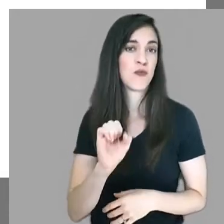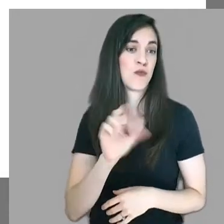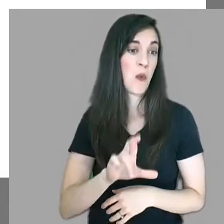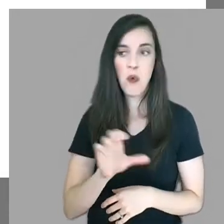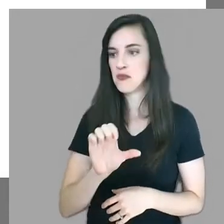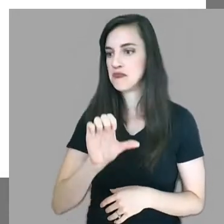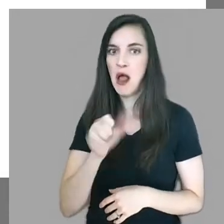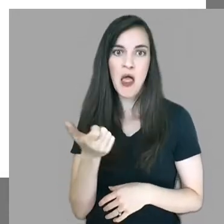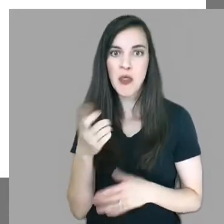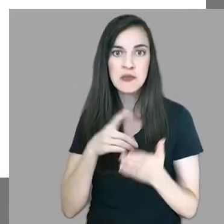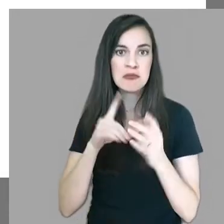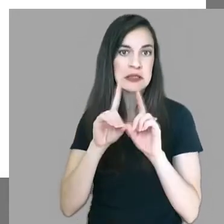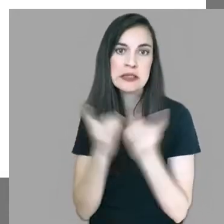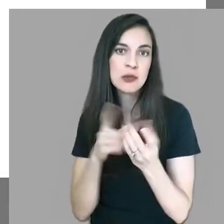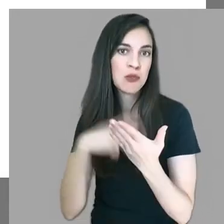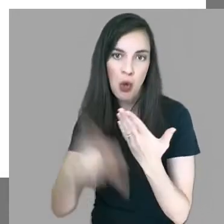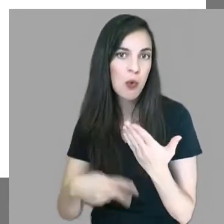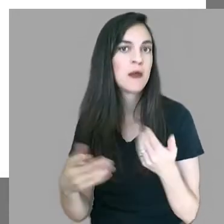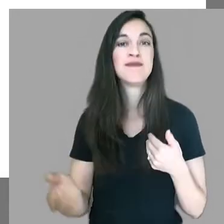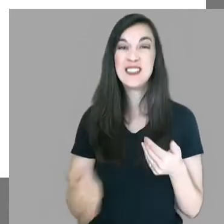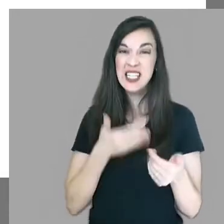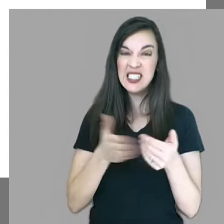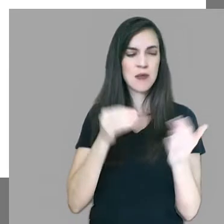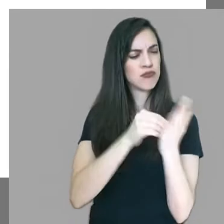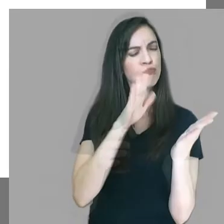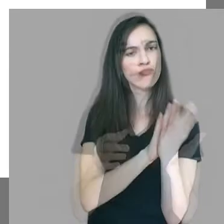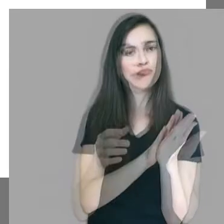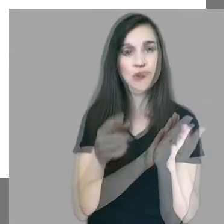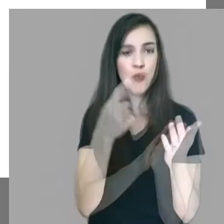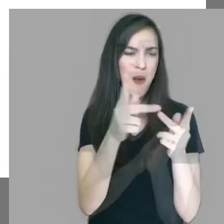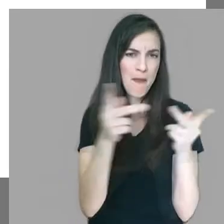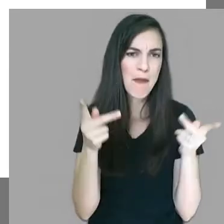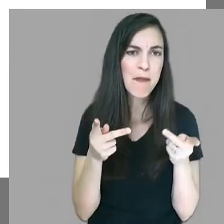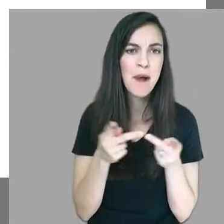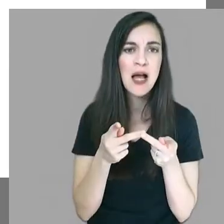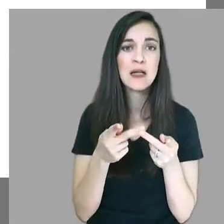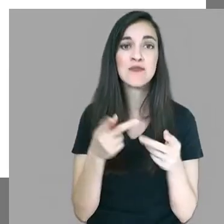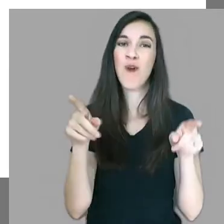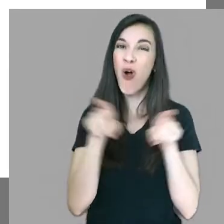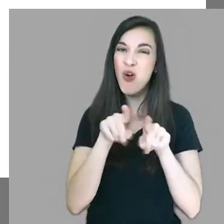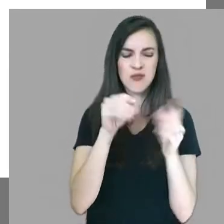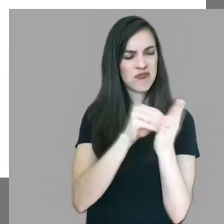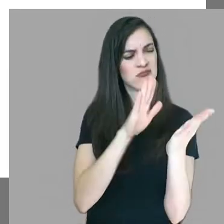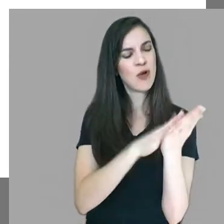an easy way to have all documentation in one place and for that documentation to be fluid.